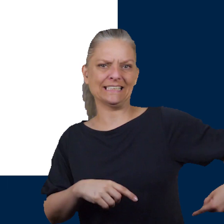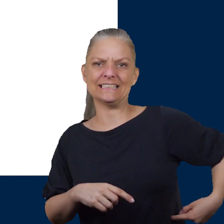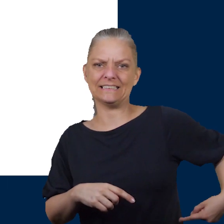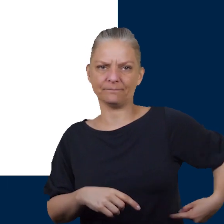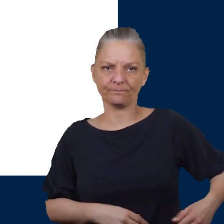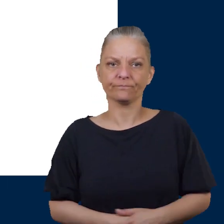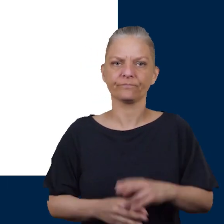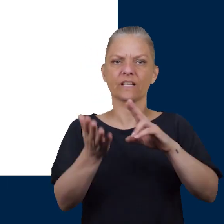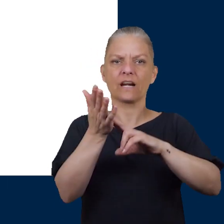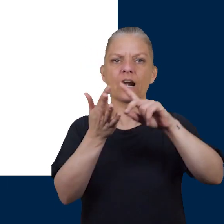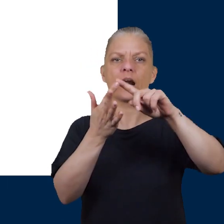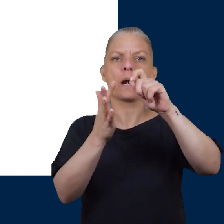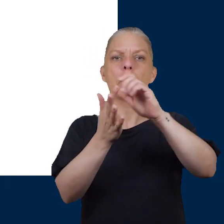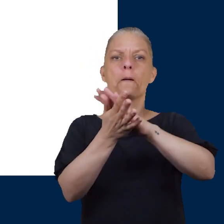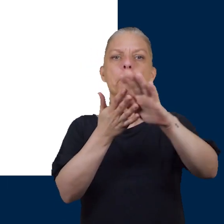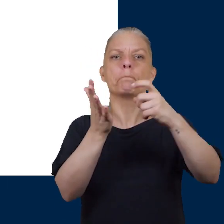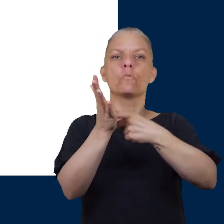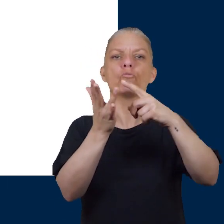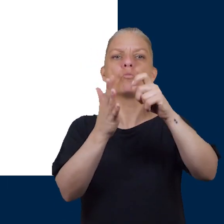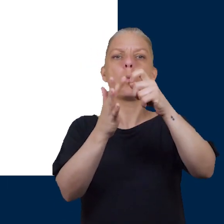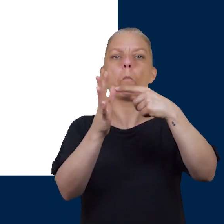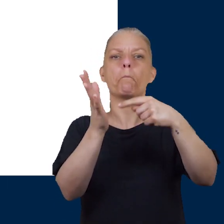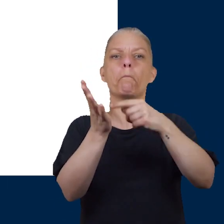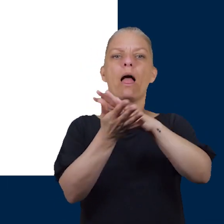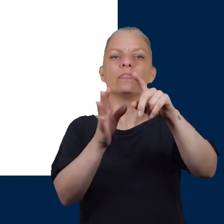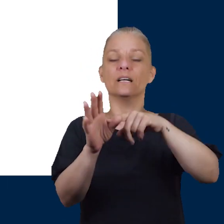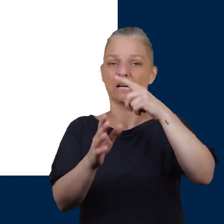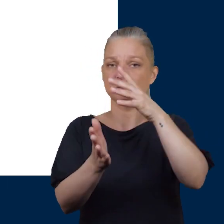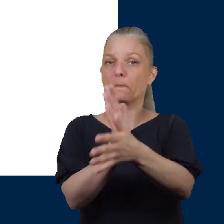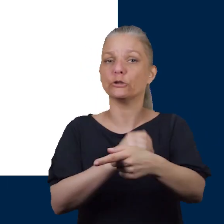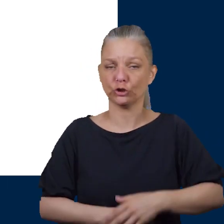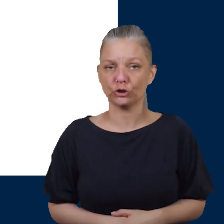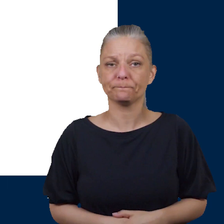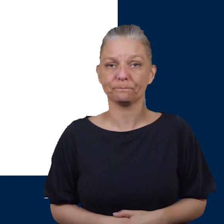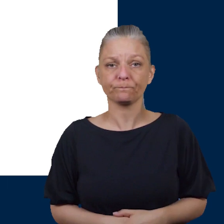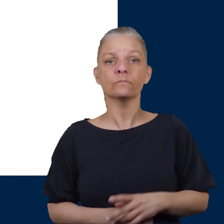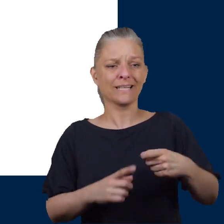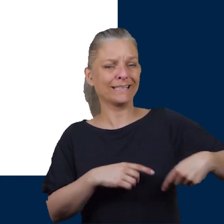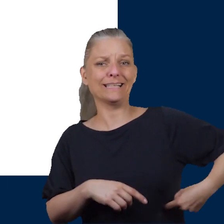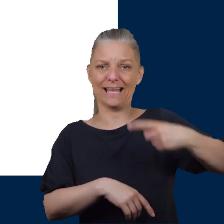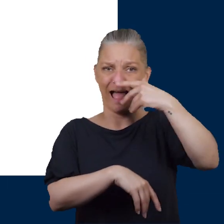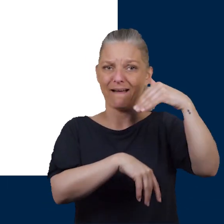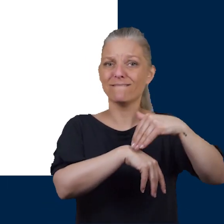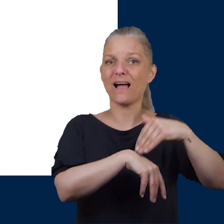Damage to the kidney is called nephropathy. The kidneys can be affected due to blockages